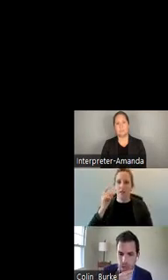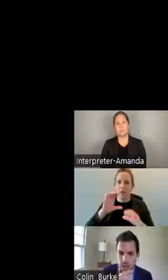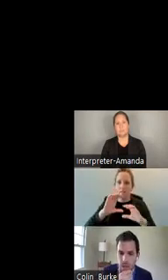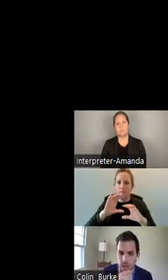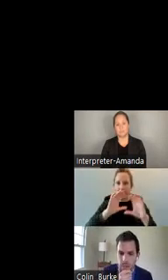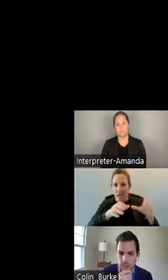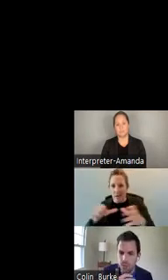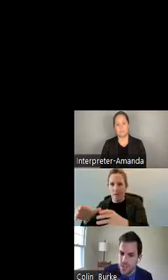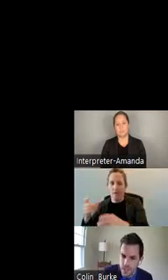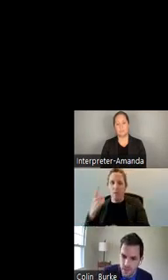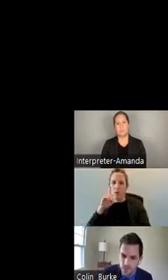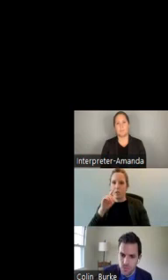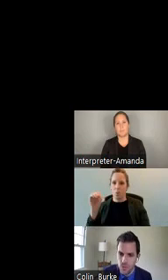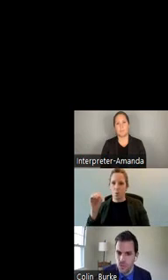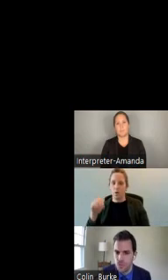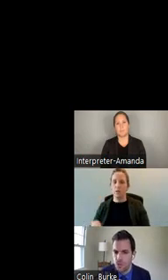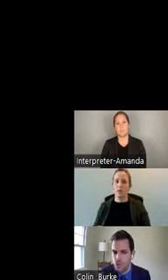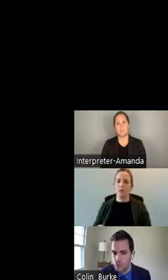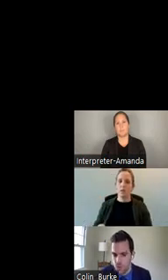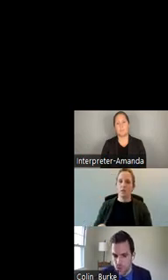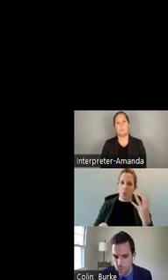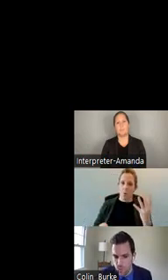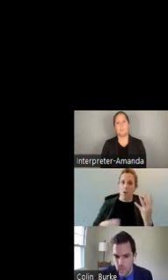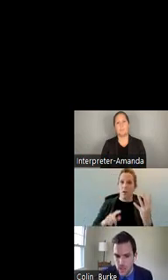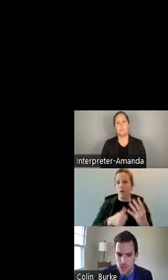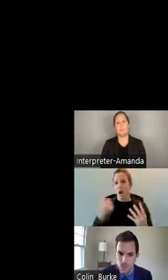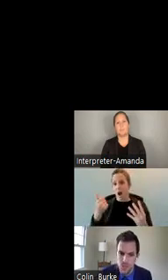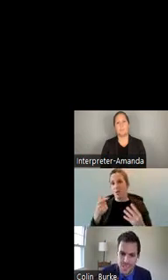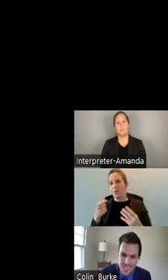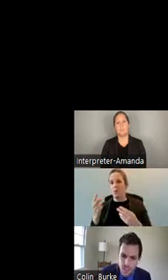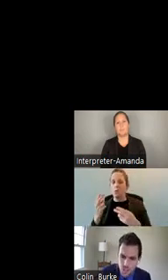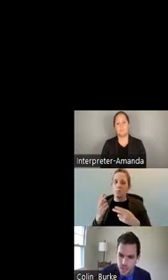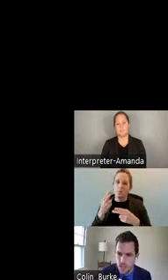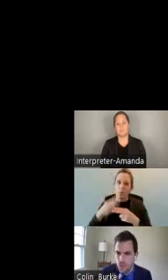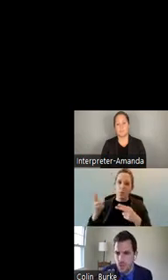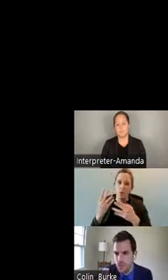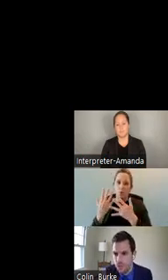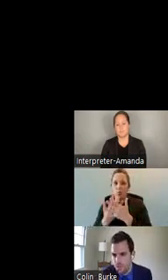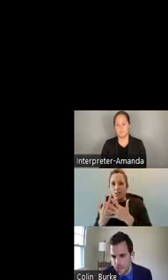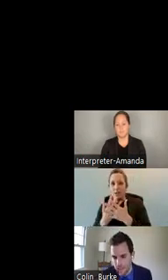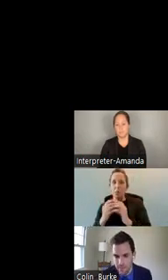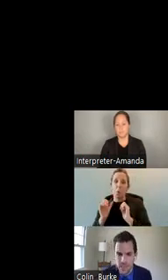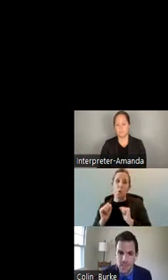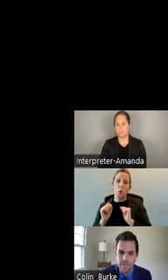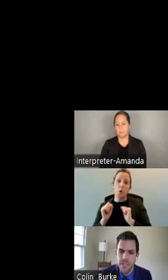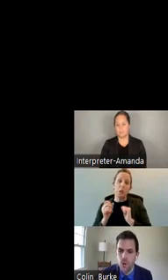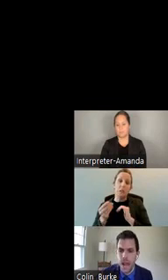the rest of them use short screeners which can suggest disorder but maybe not definitively or